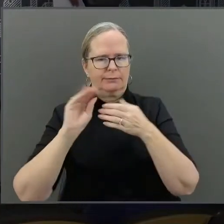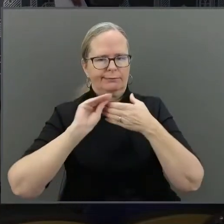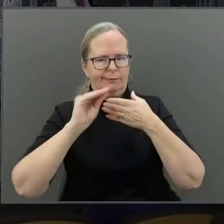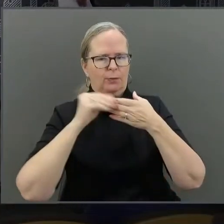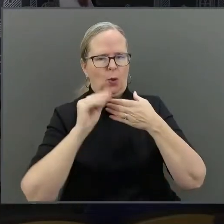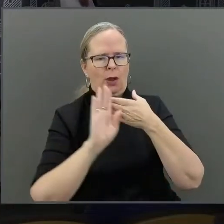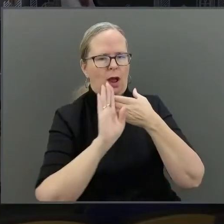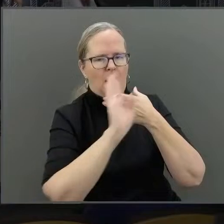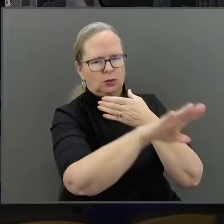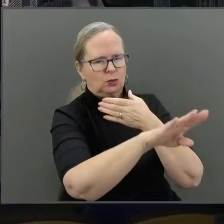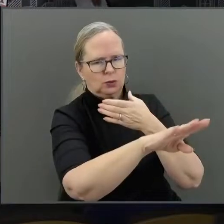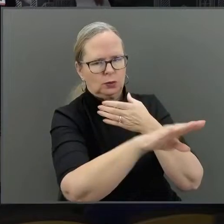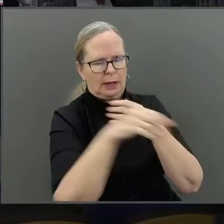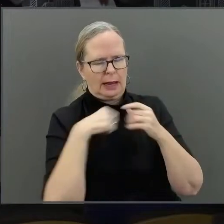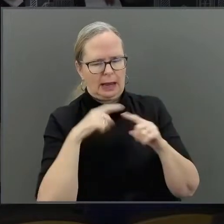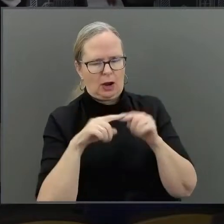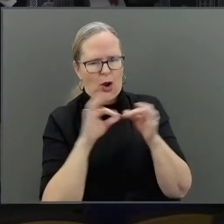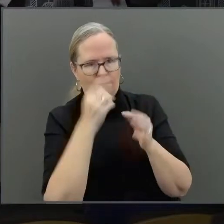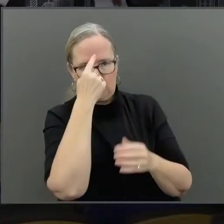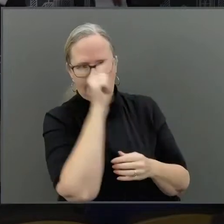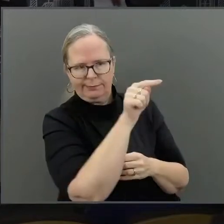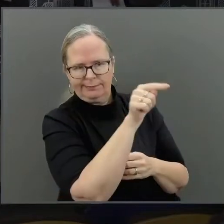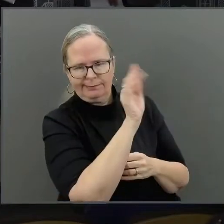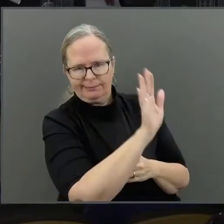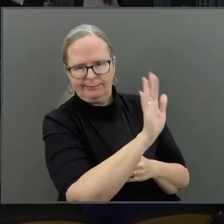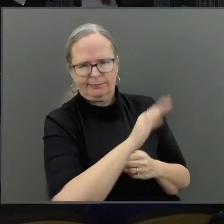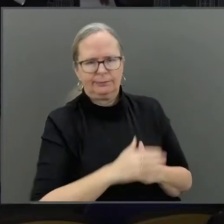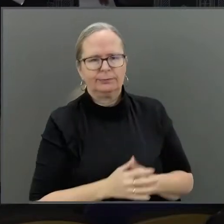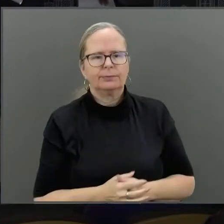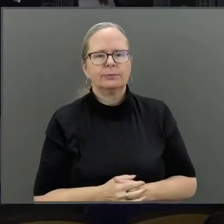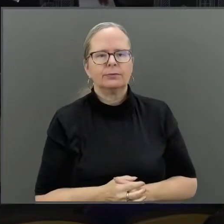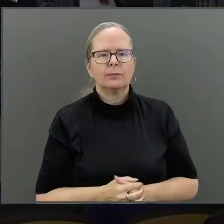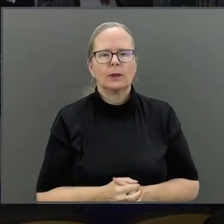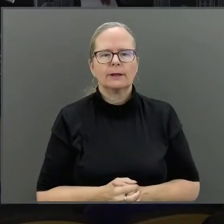got approval from The Province to pull water from Bo River to construct quote unquote as